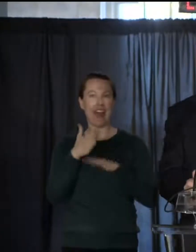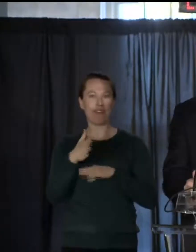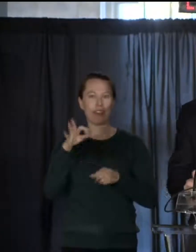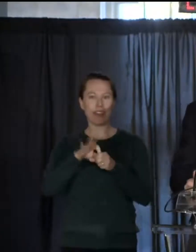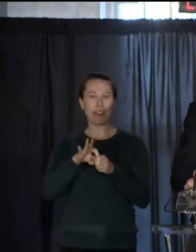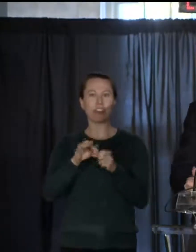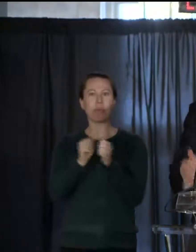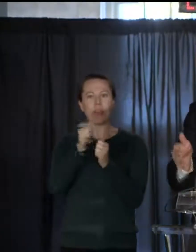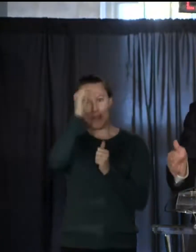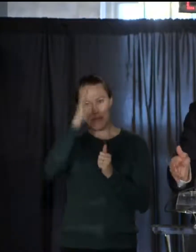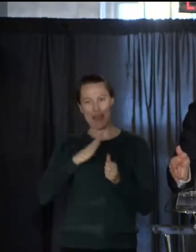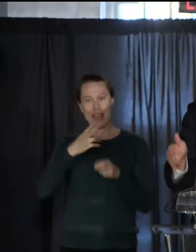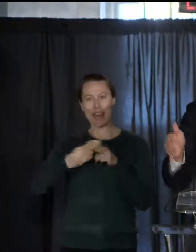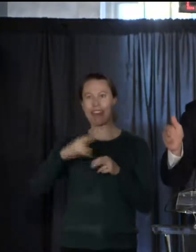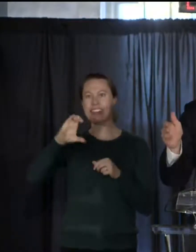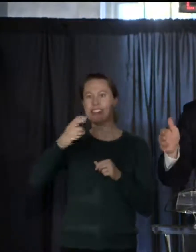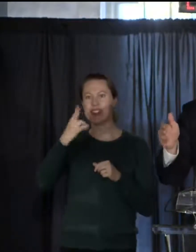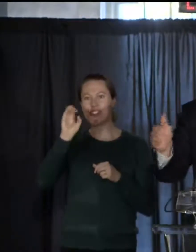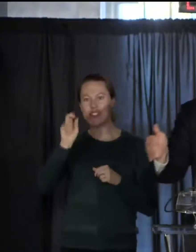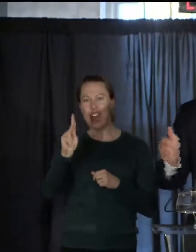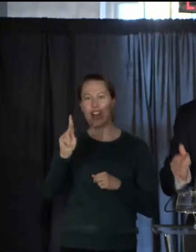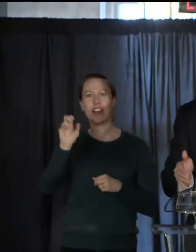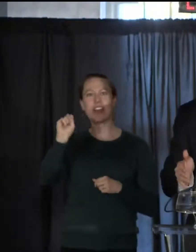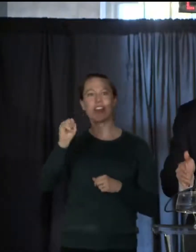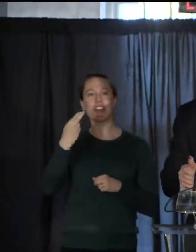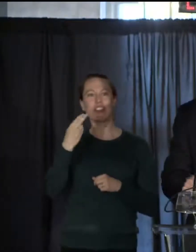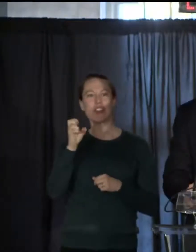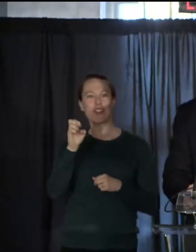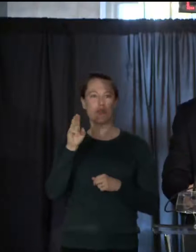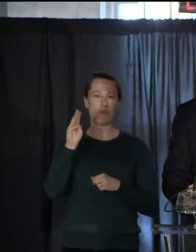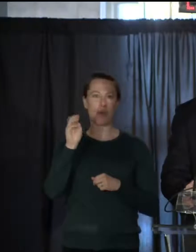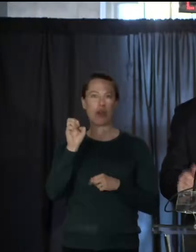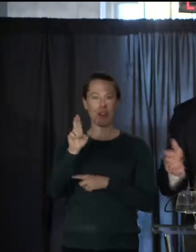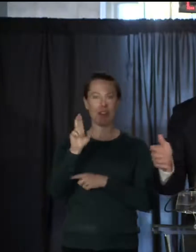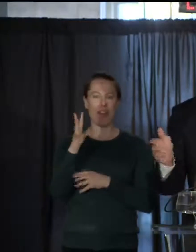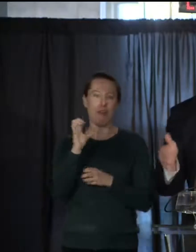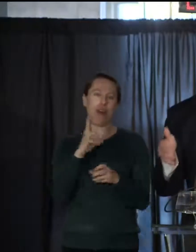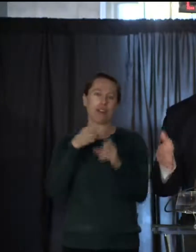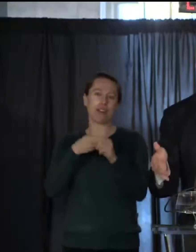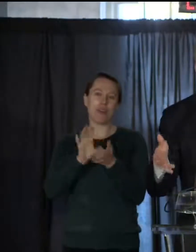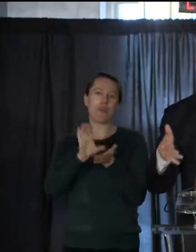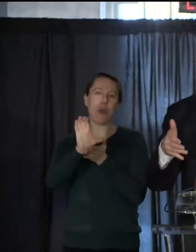SCHUMER. I WANTED TO GET ON THE APPROPRIATIONS COMMITTEE AND I'M PLEASED TO SAY THAT WAS A